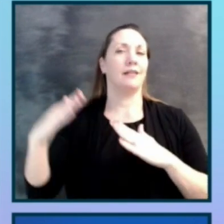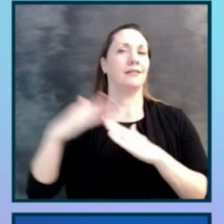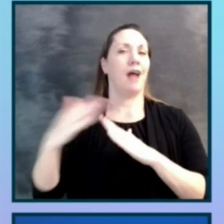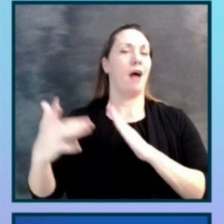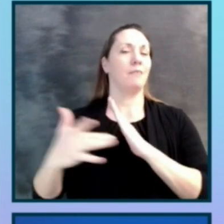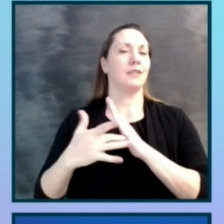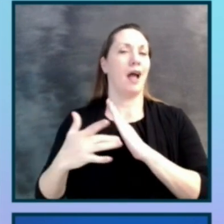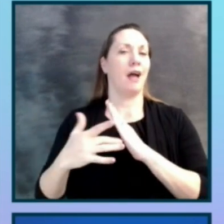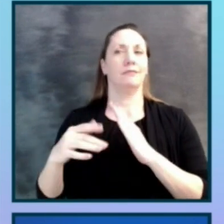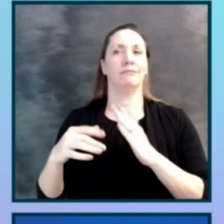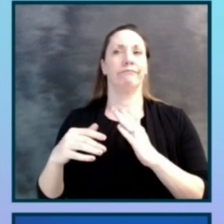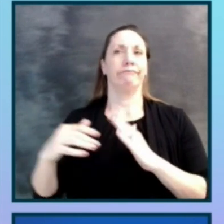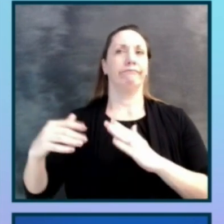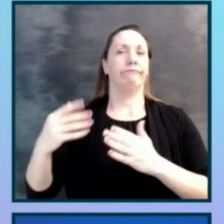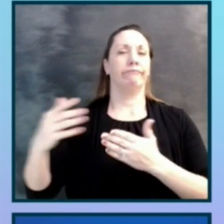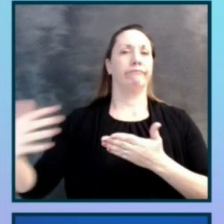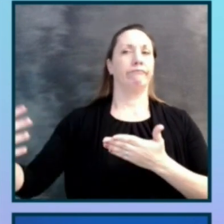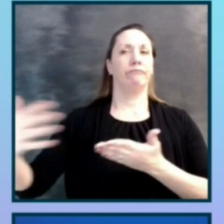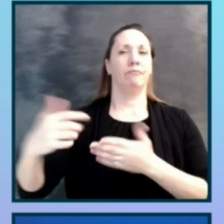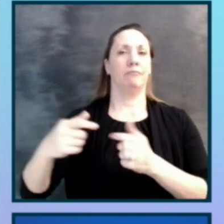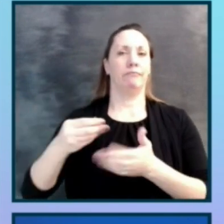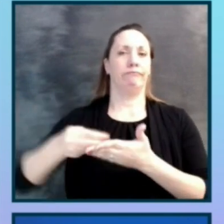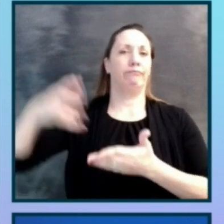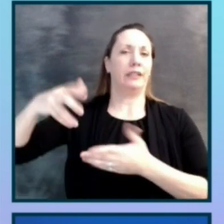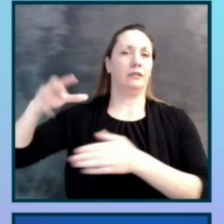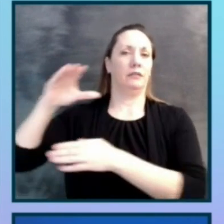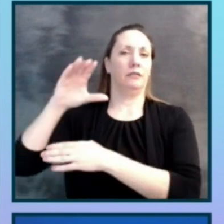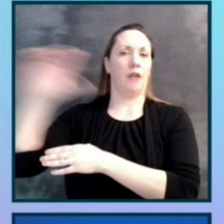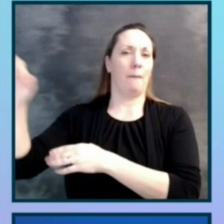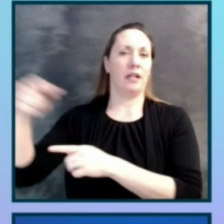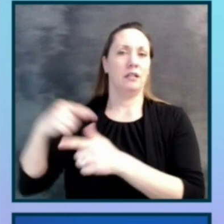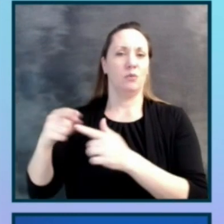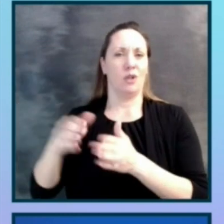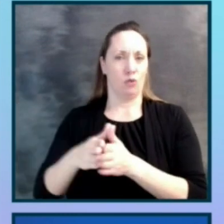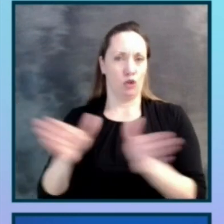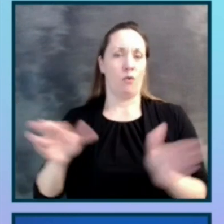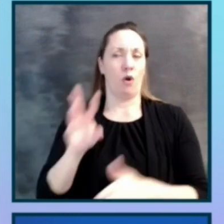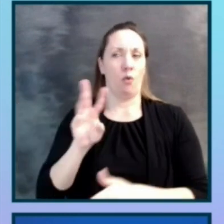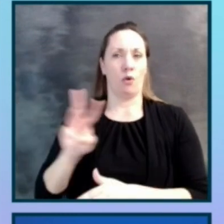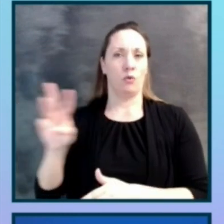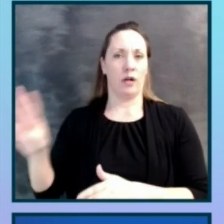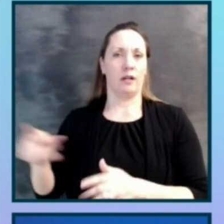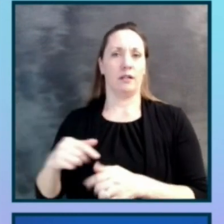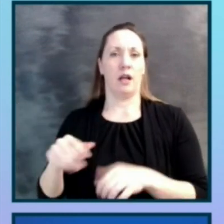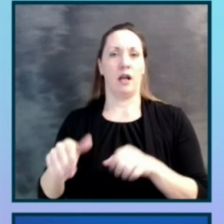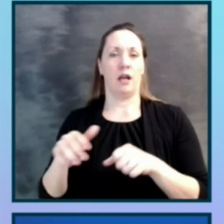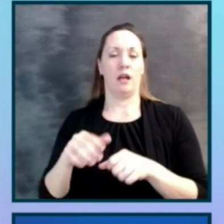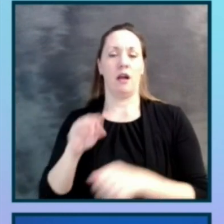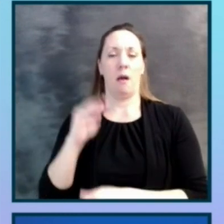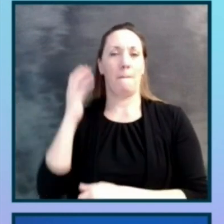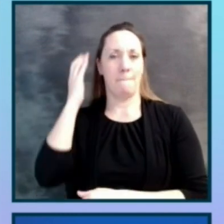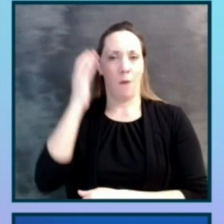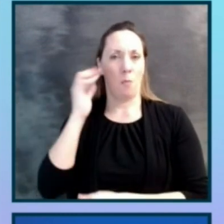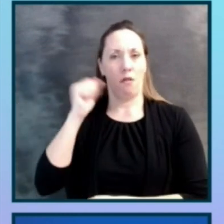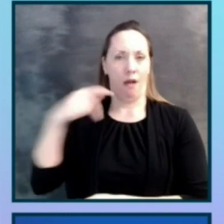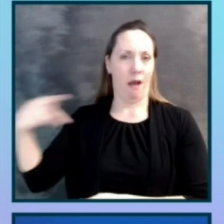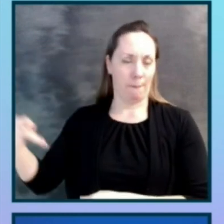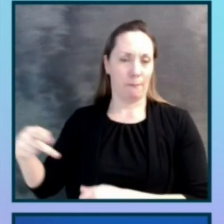let alone the general worldwide web and mobile app market. I need to add one more thing for us